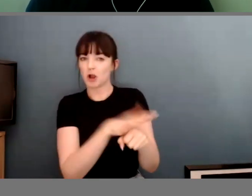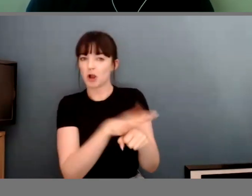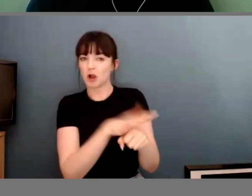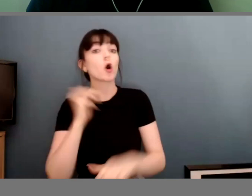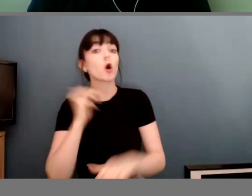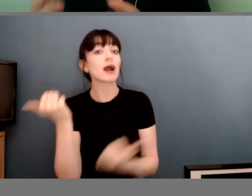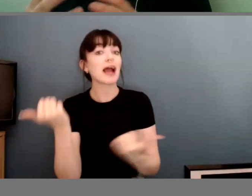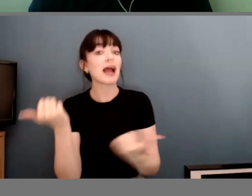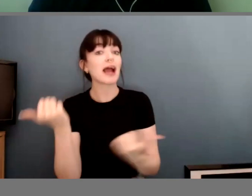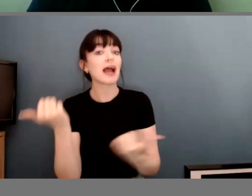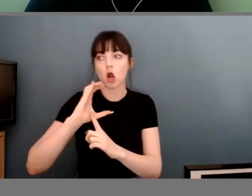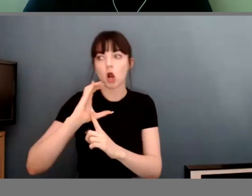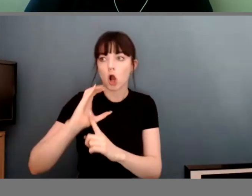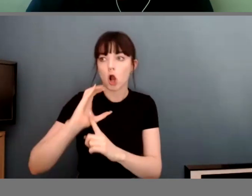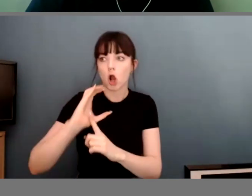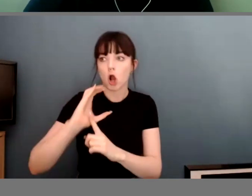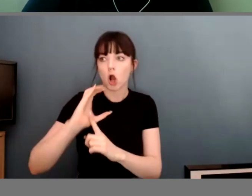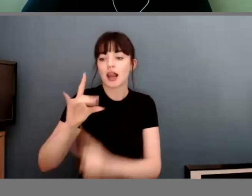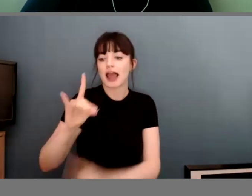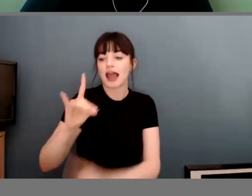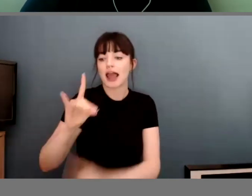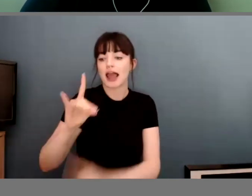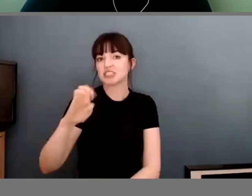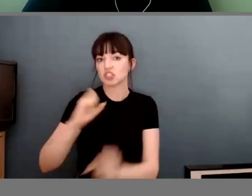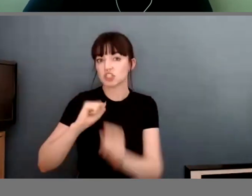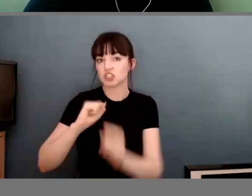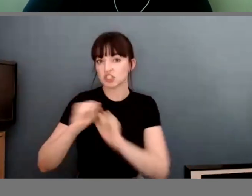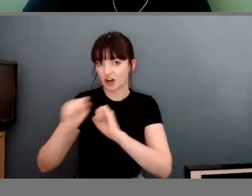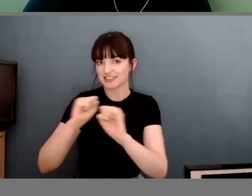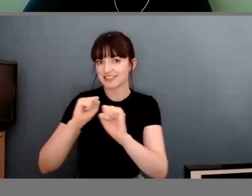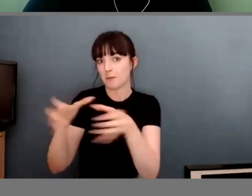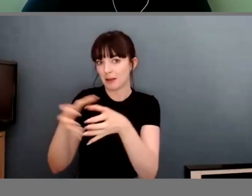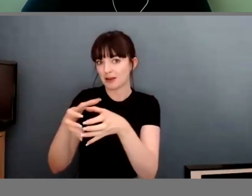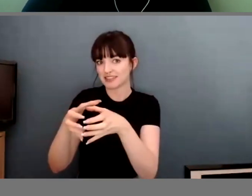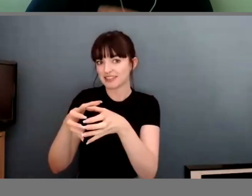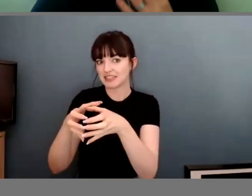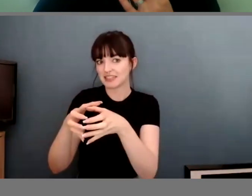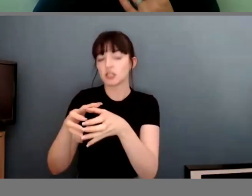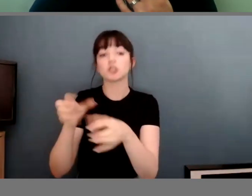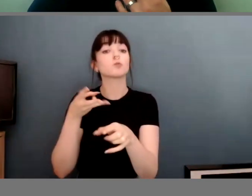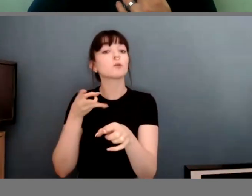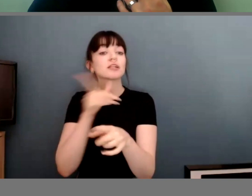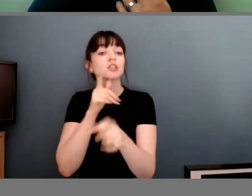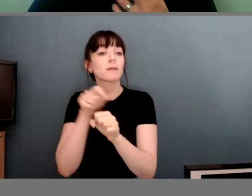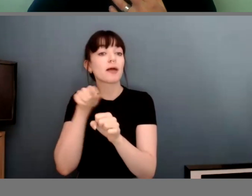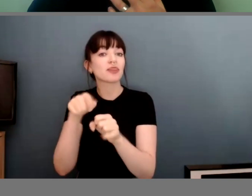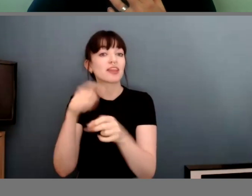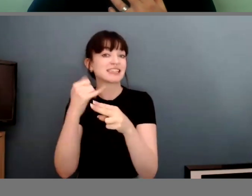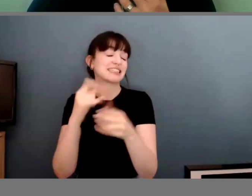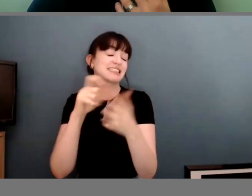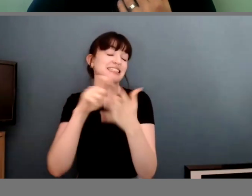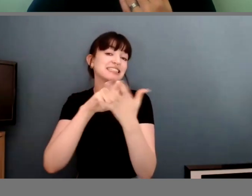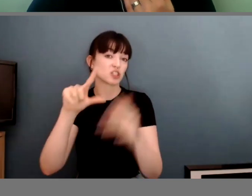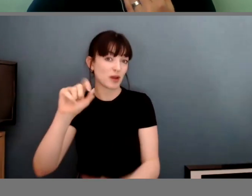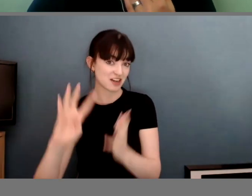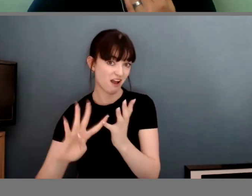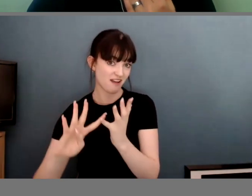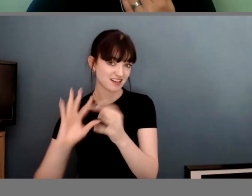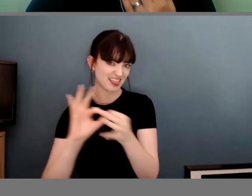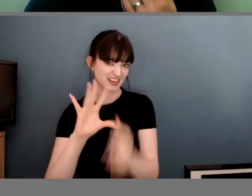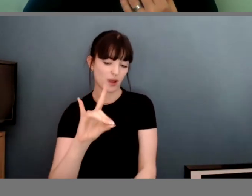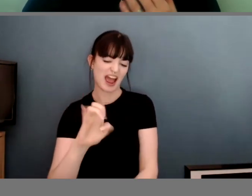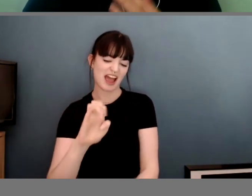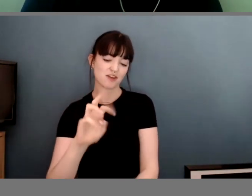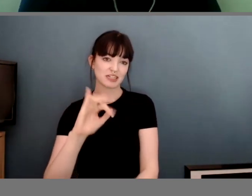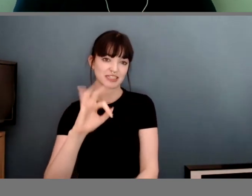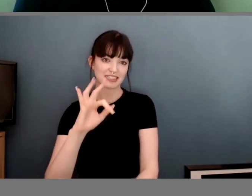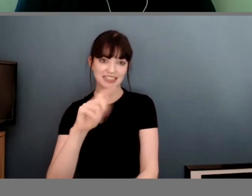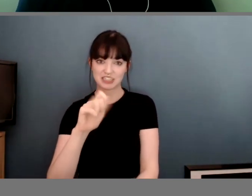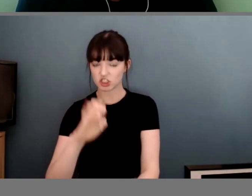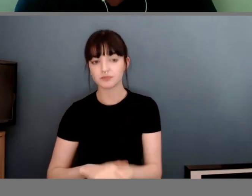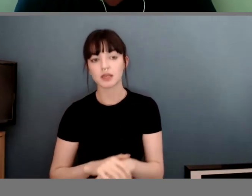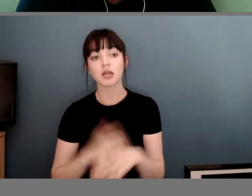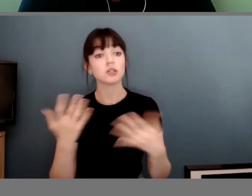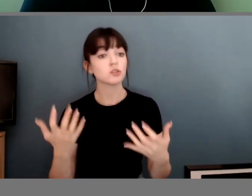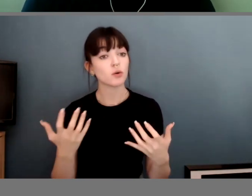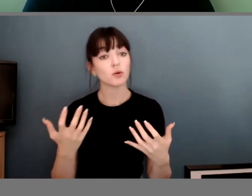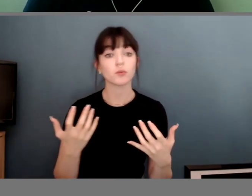body and we'll deal with that in the next section, section 29. So again, a lot of implications here,